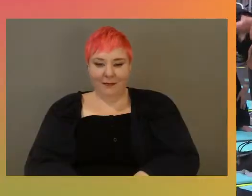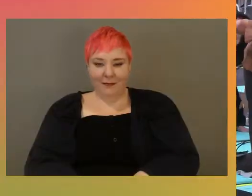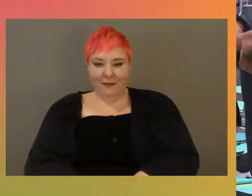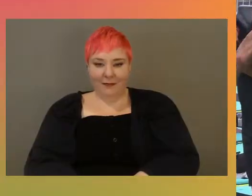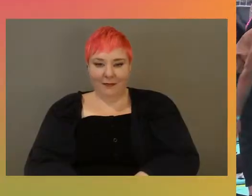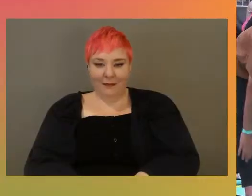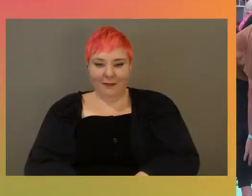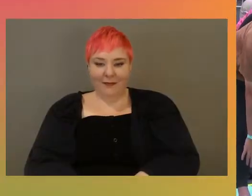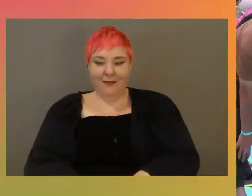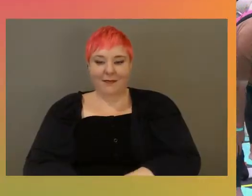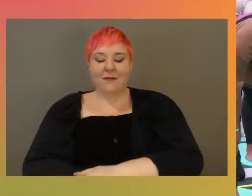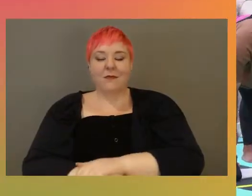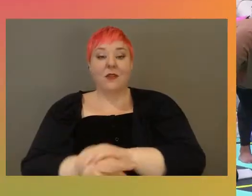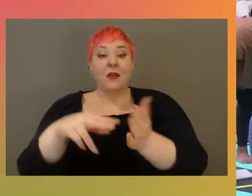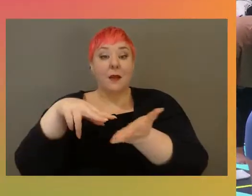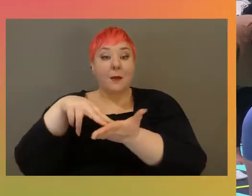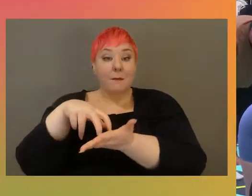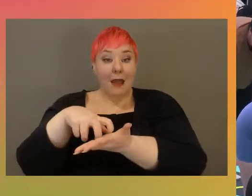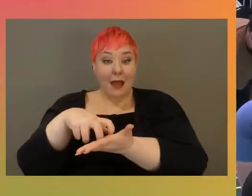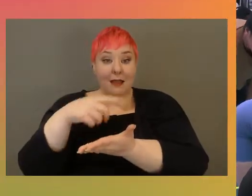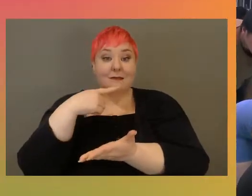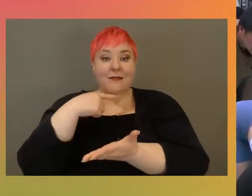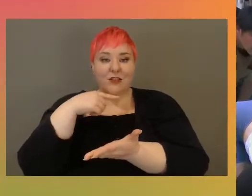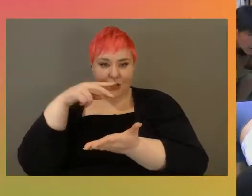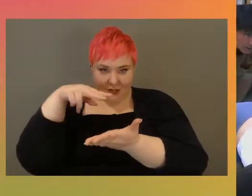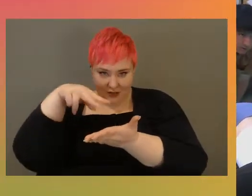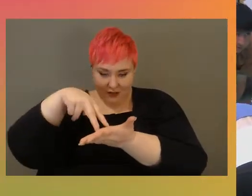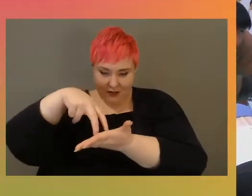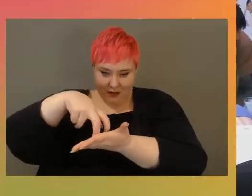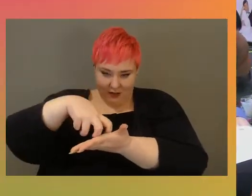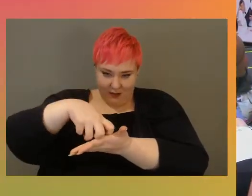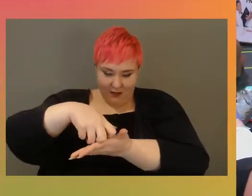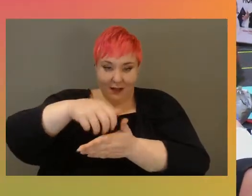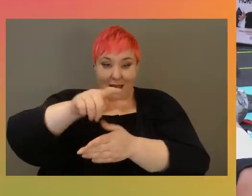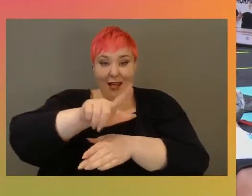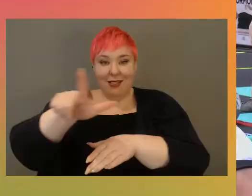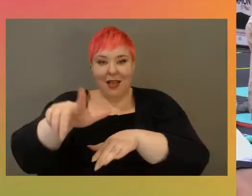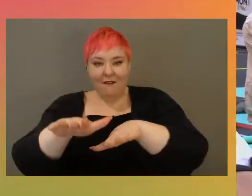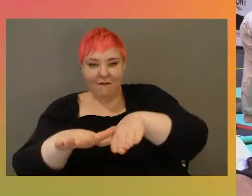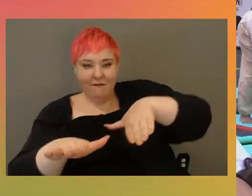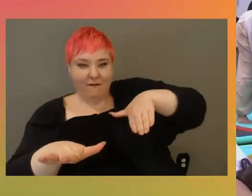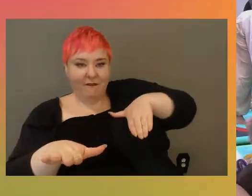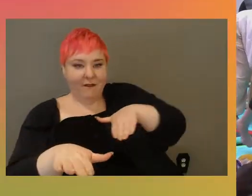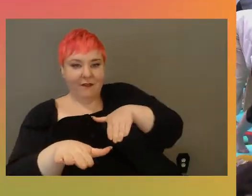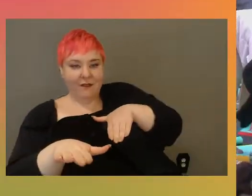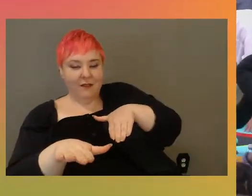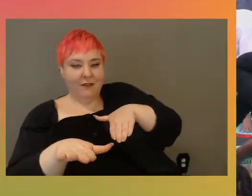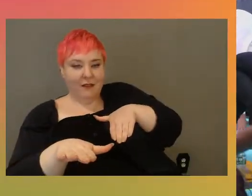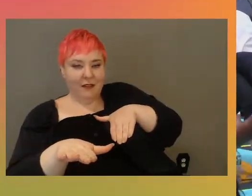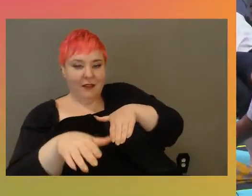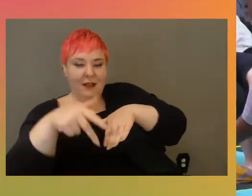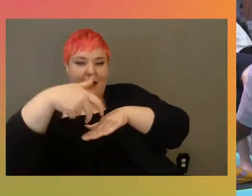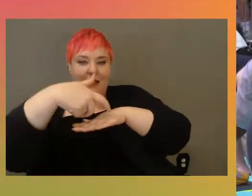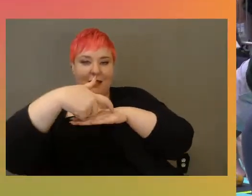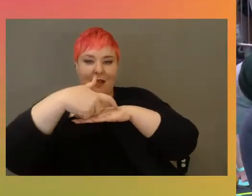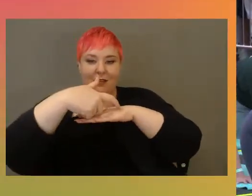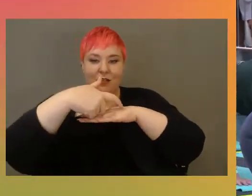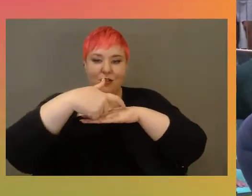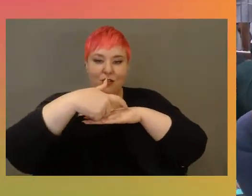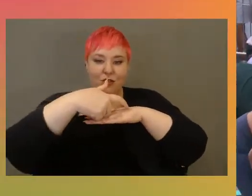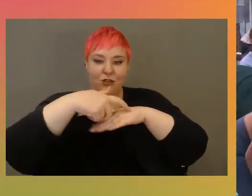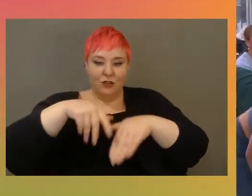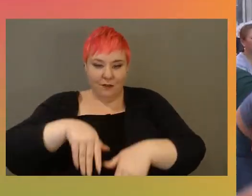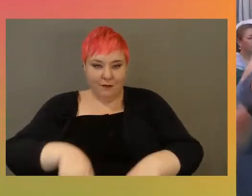FORWARD.